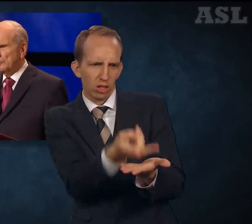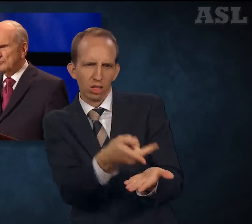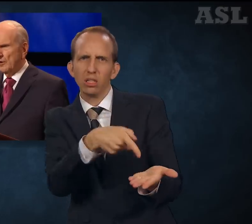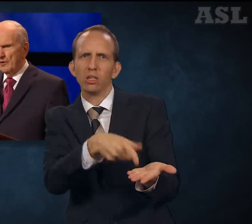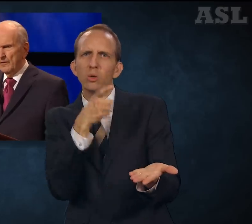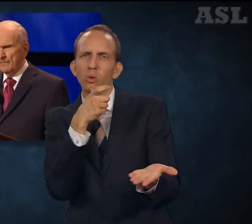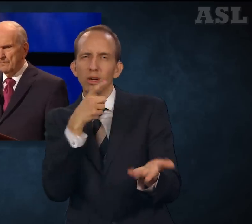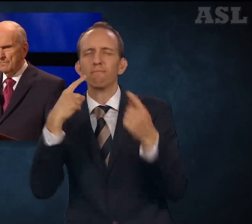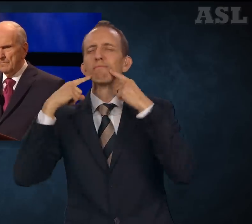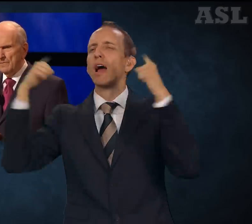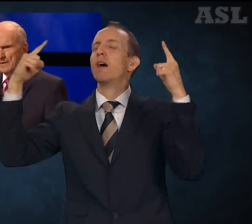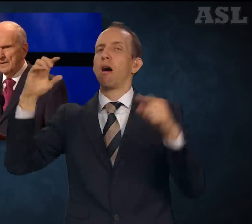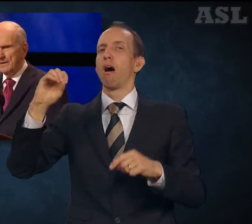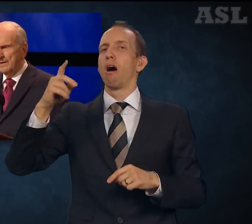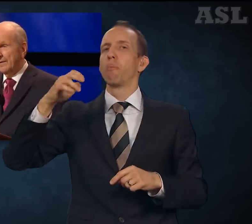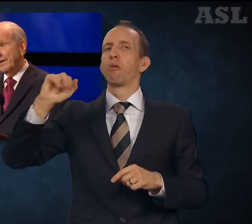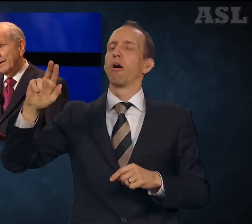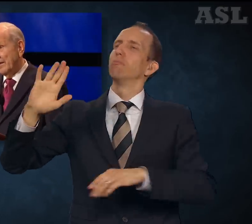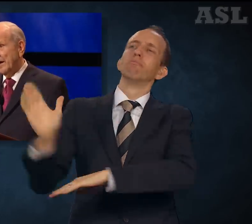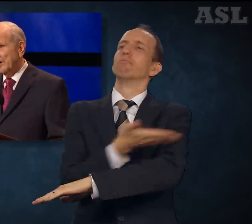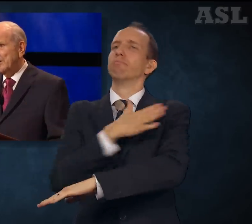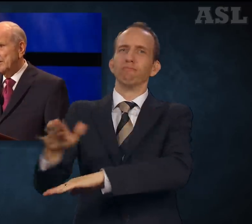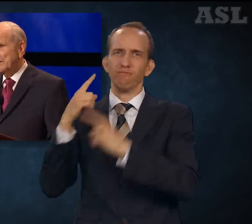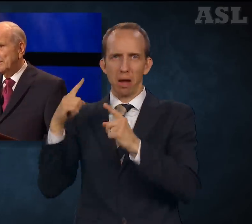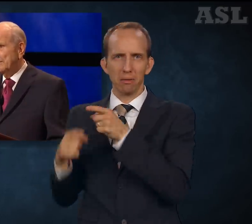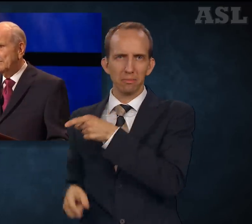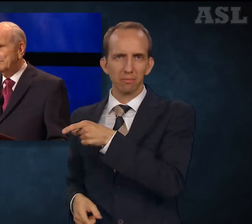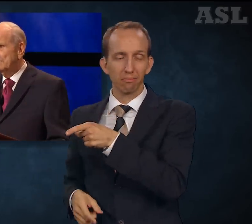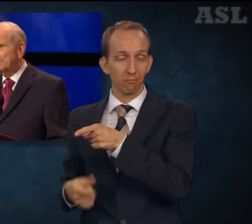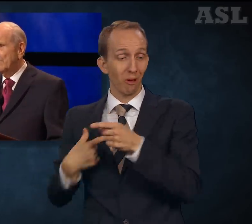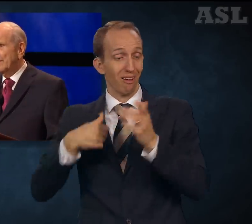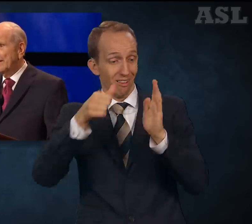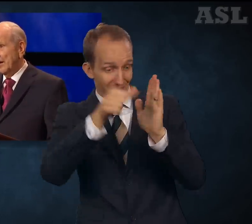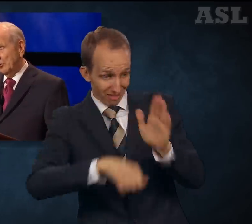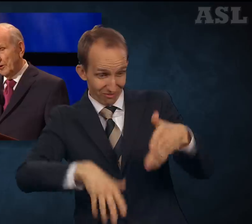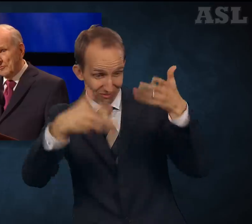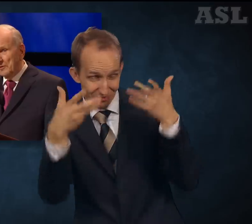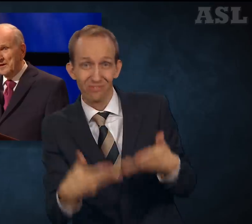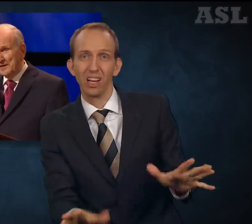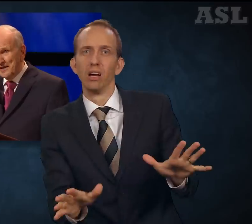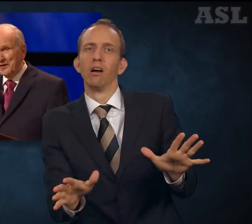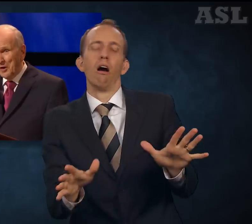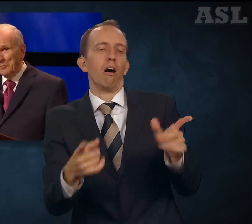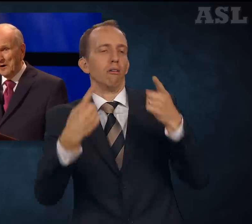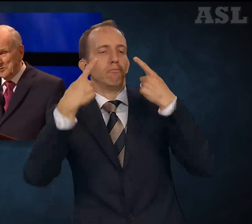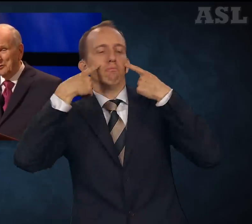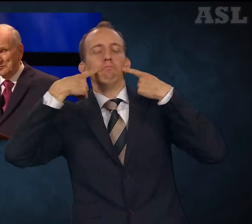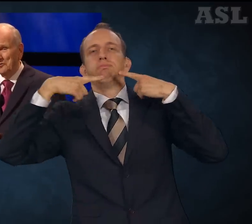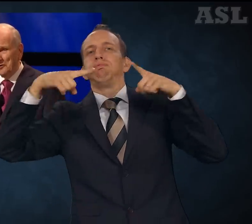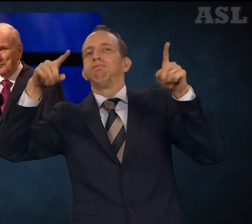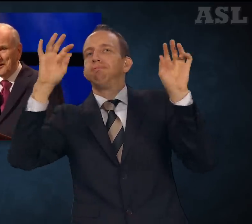THE LIFE OF THEIR MOST